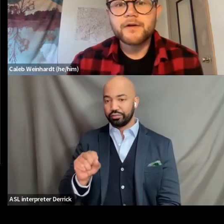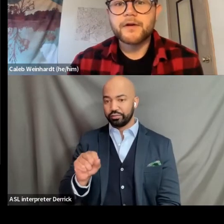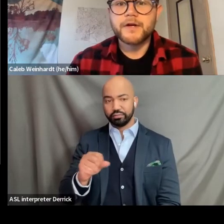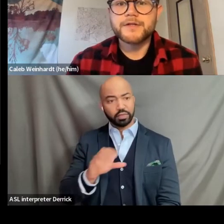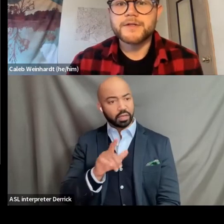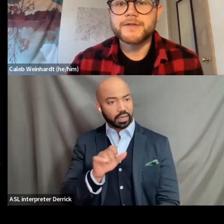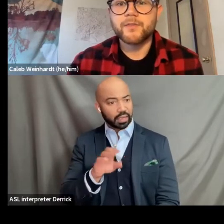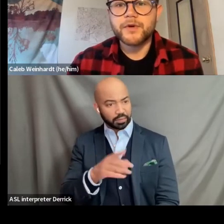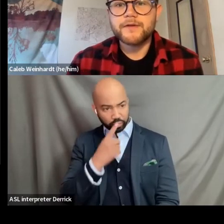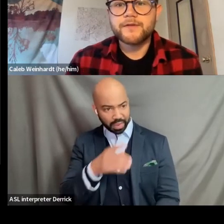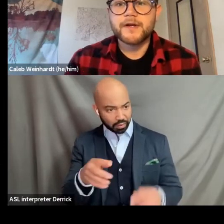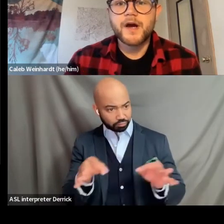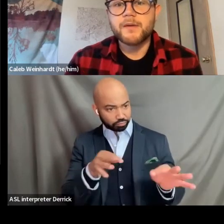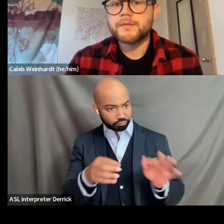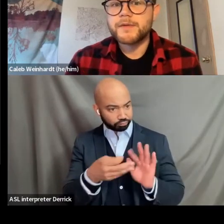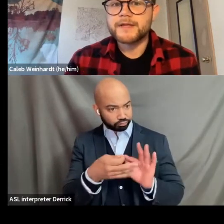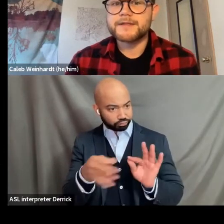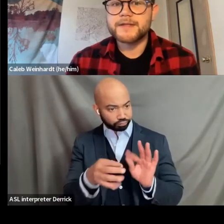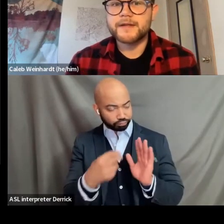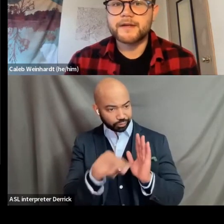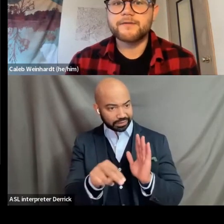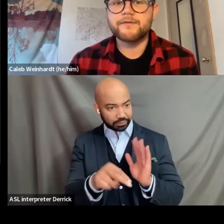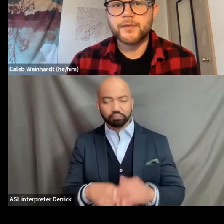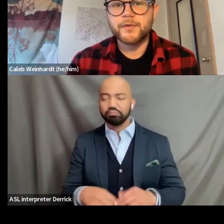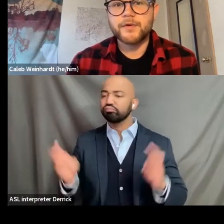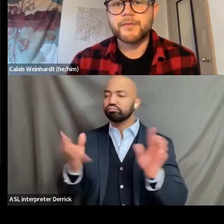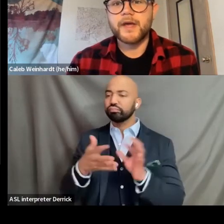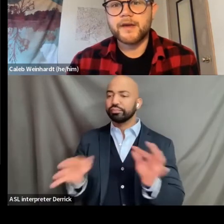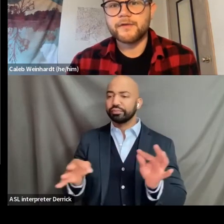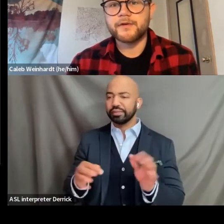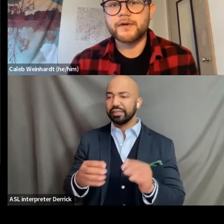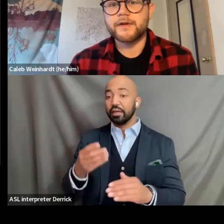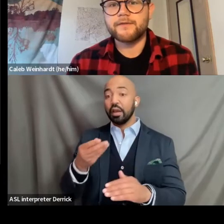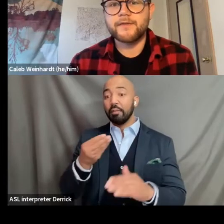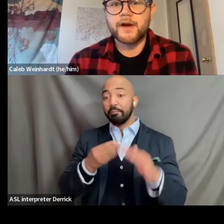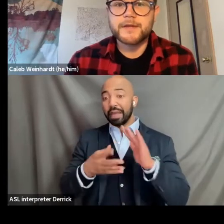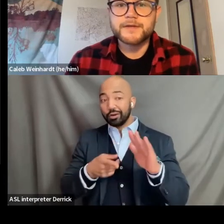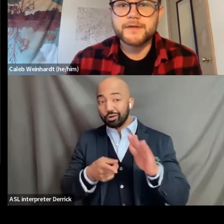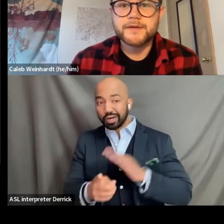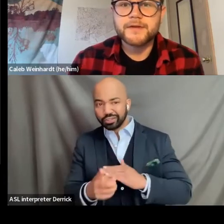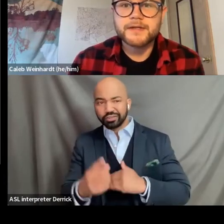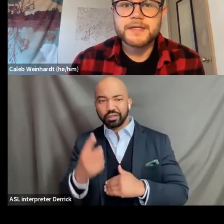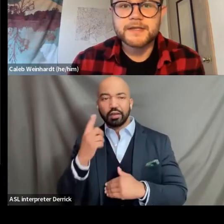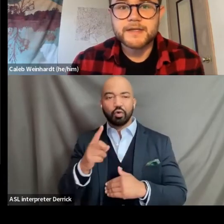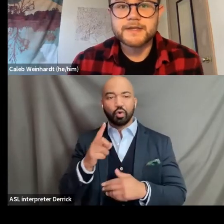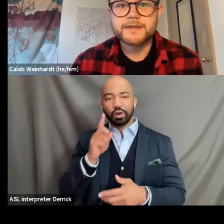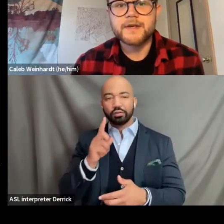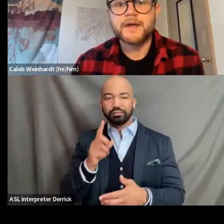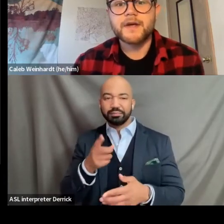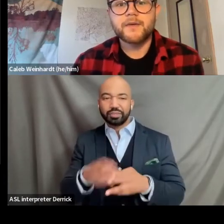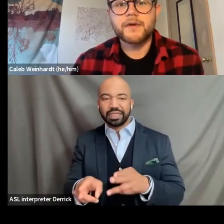Microggressions are brief and commonplace daily verbal, behavioral and environmental indignities,